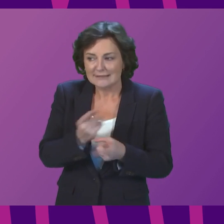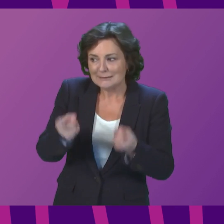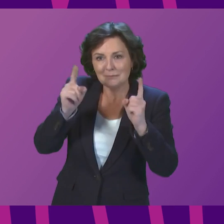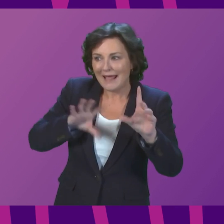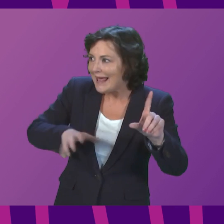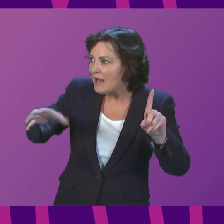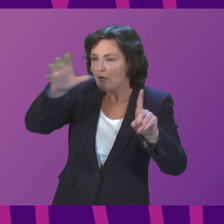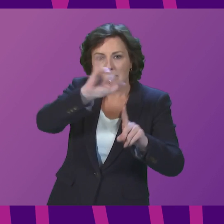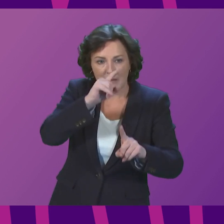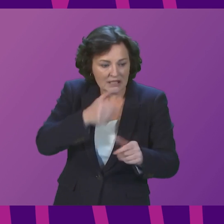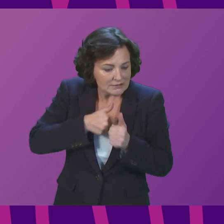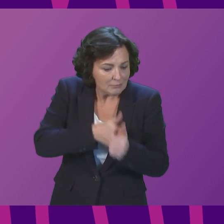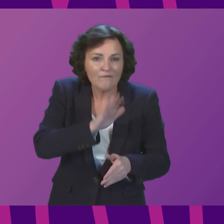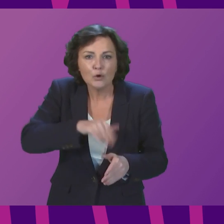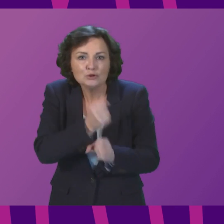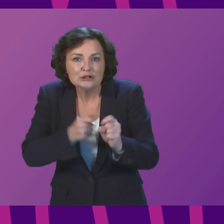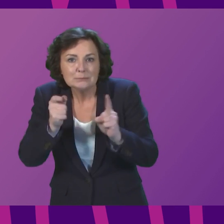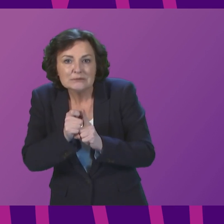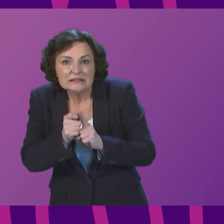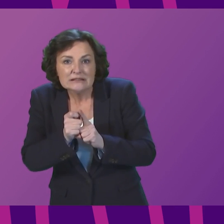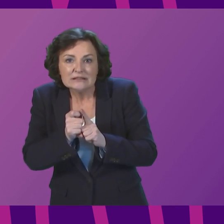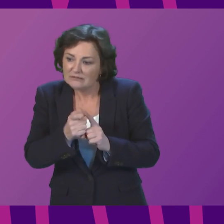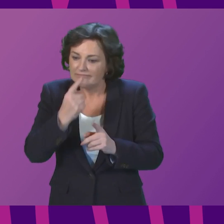It is right that support is provided on a holistic basis.